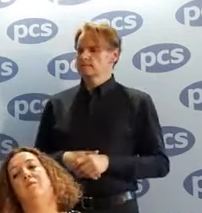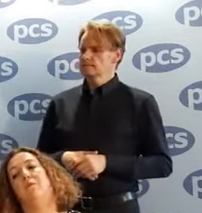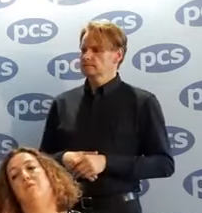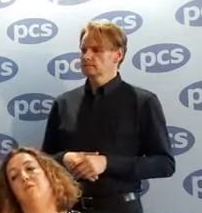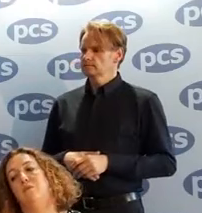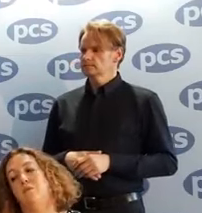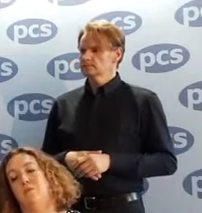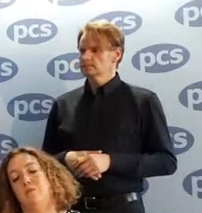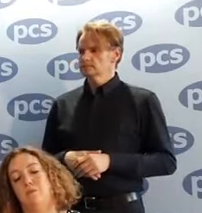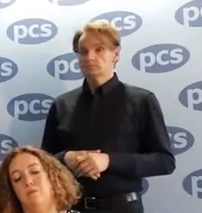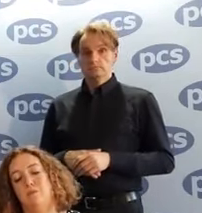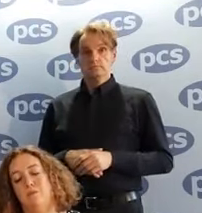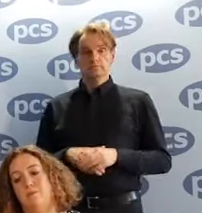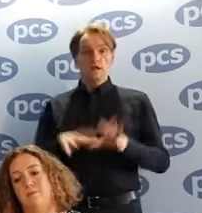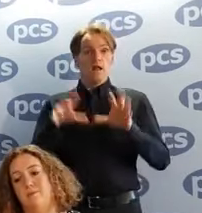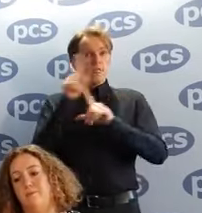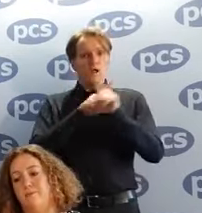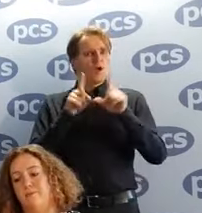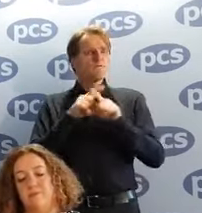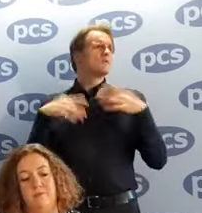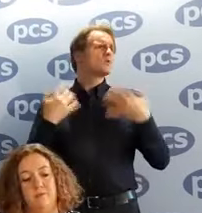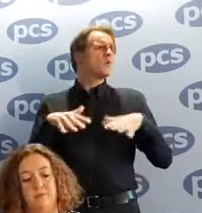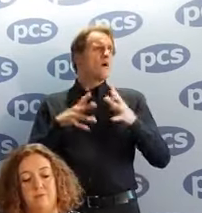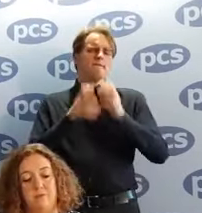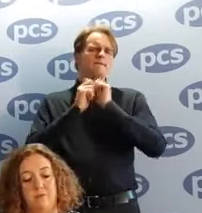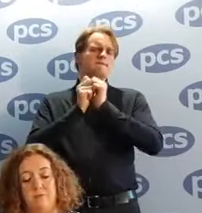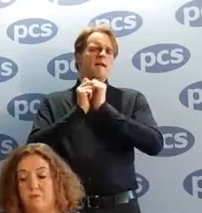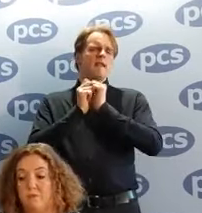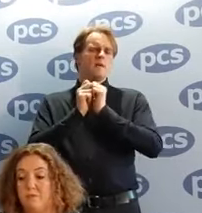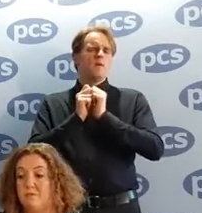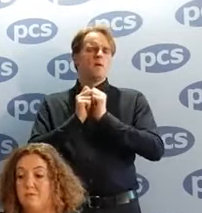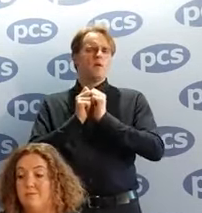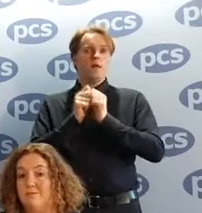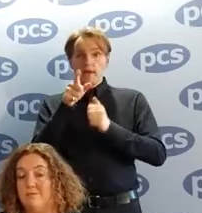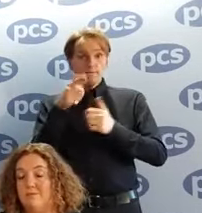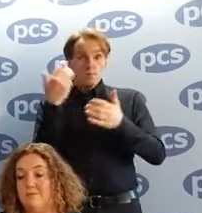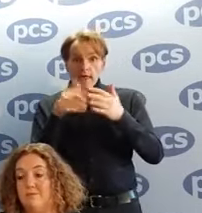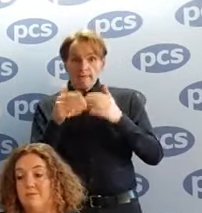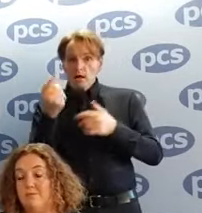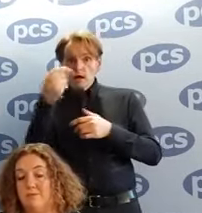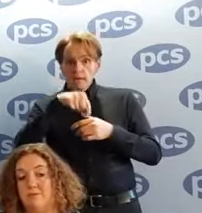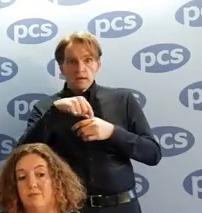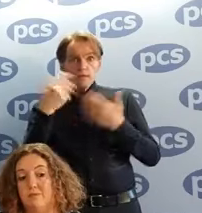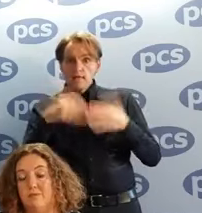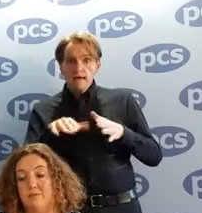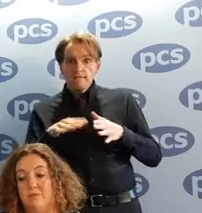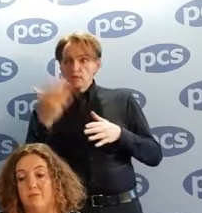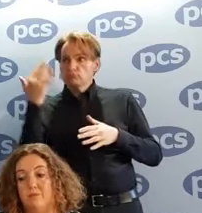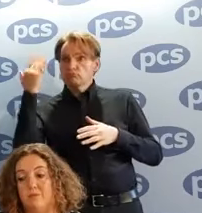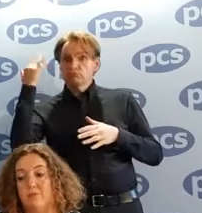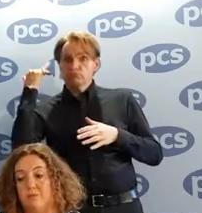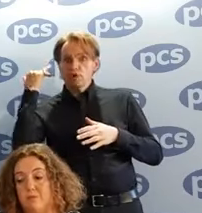our conference is a brilliant place and I think we probably I should say that, you know, if you've never been to our conference we'd urge people to think about